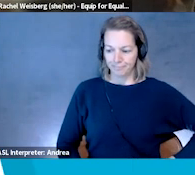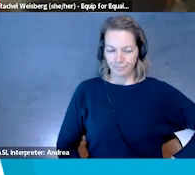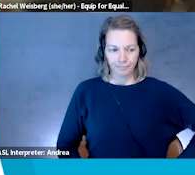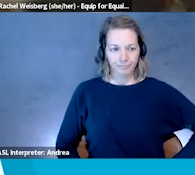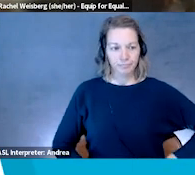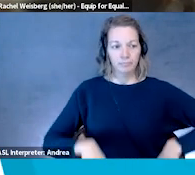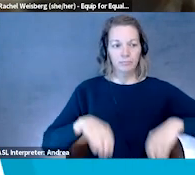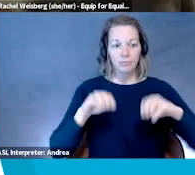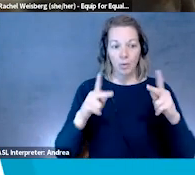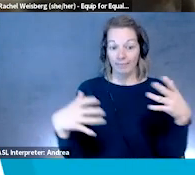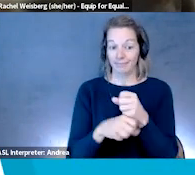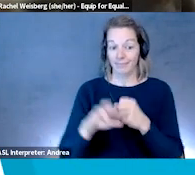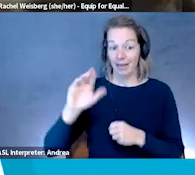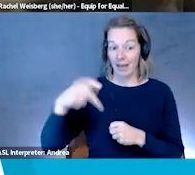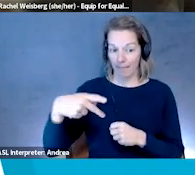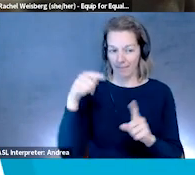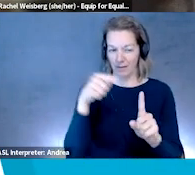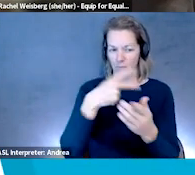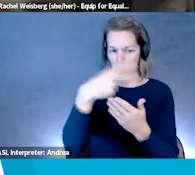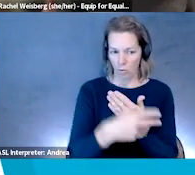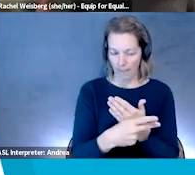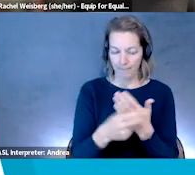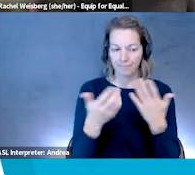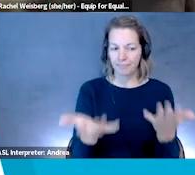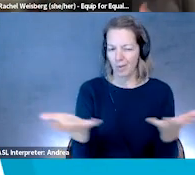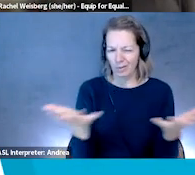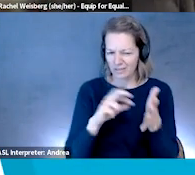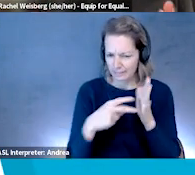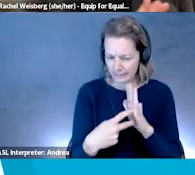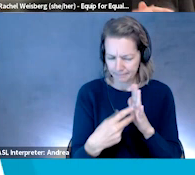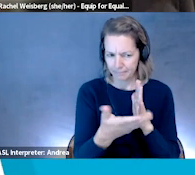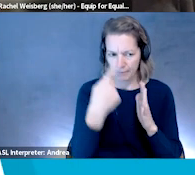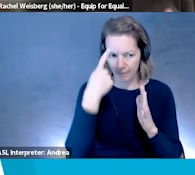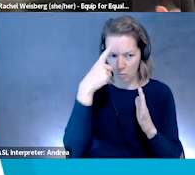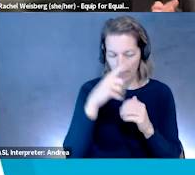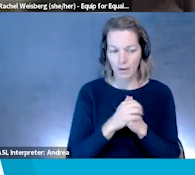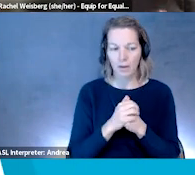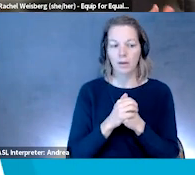800-537-2623. AND OUR WEBSITE IS EQUIP FOR QUALITY.ORG. >> WE ARE